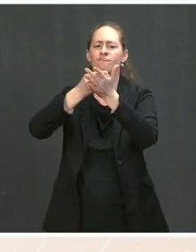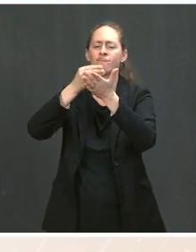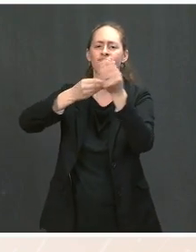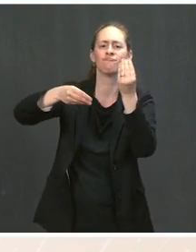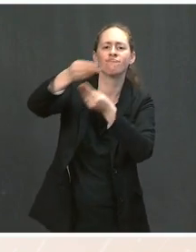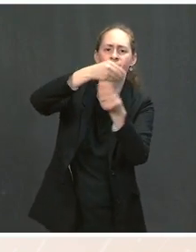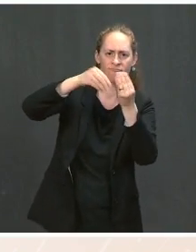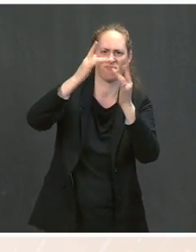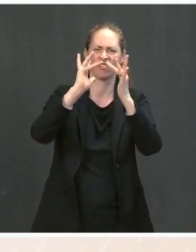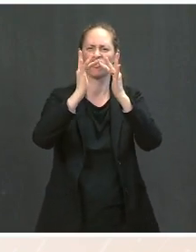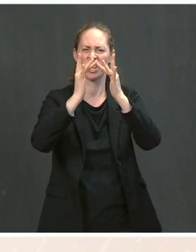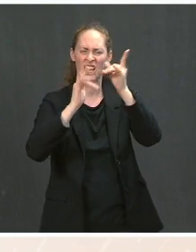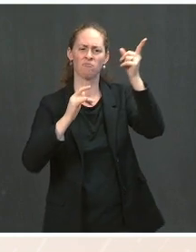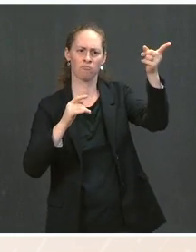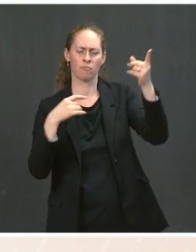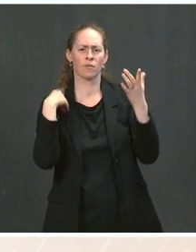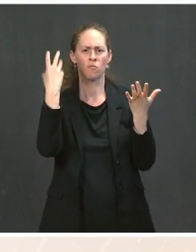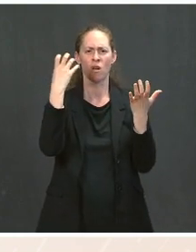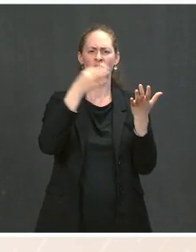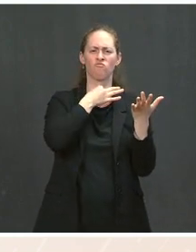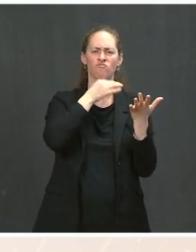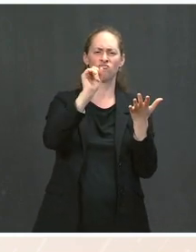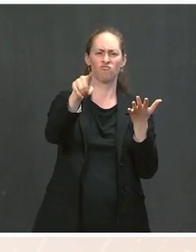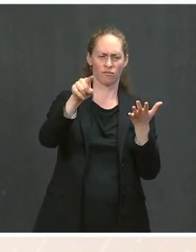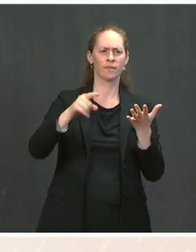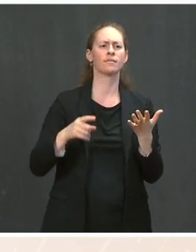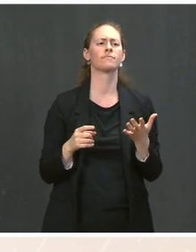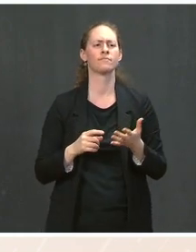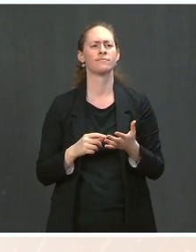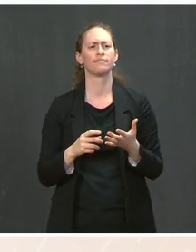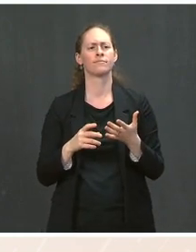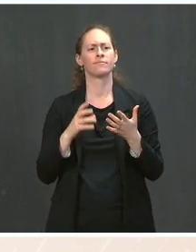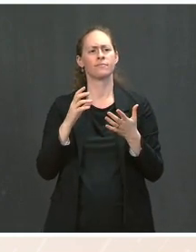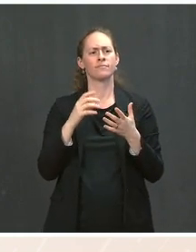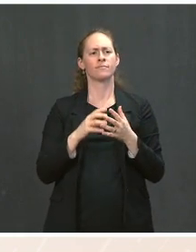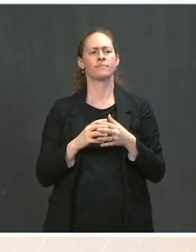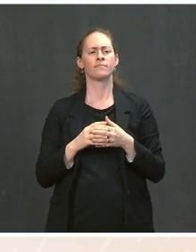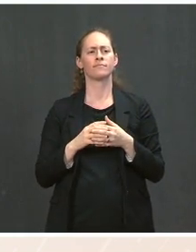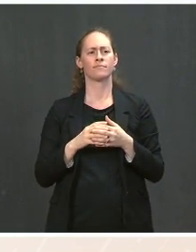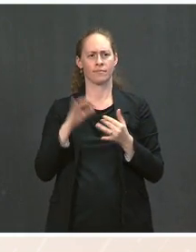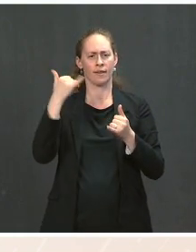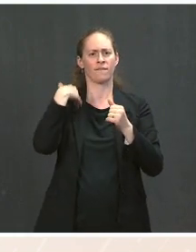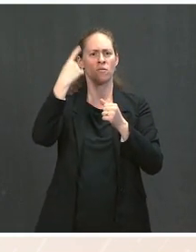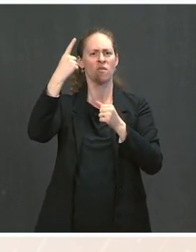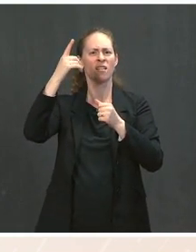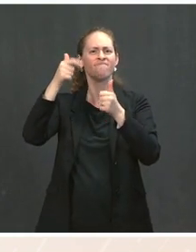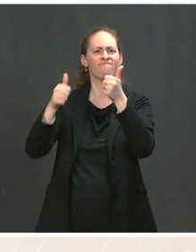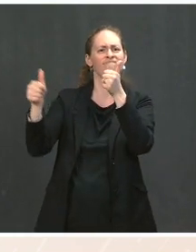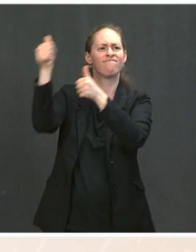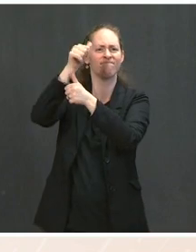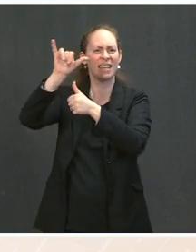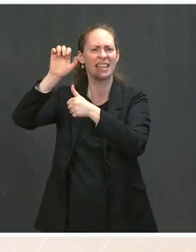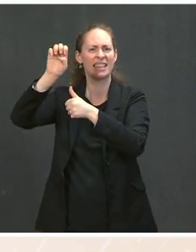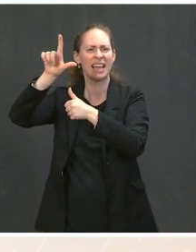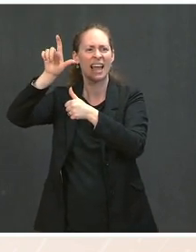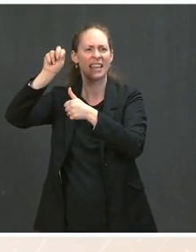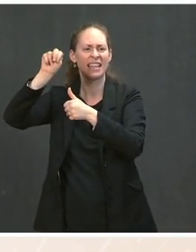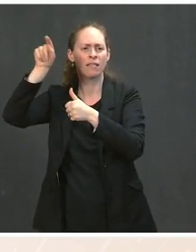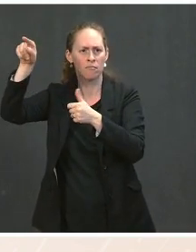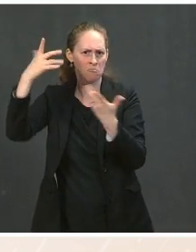We've heard from Janet Yellen, her thoughts. We've heard from Jay Powell, his thoughts. We've heard from Gary Gensler, his thoughts. And to the best of my knowledge,